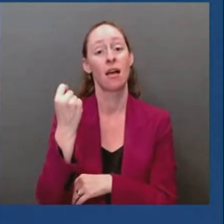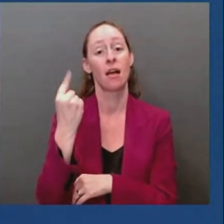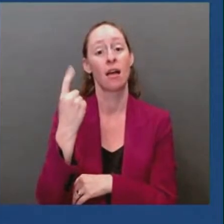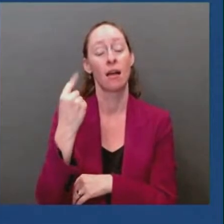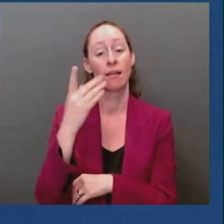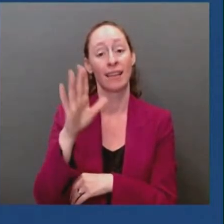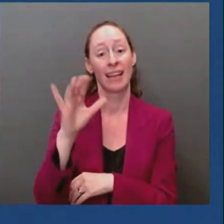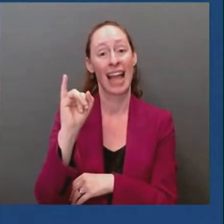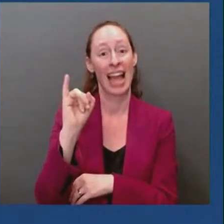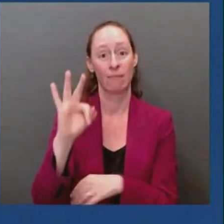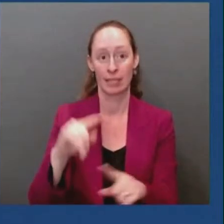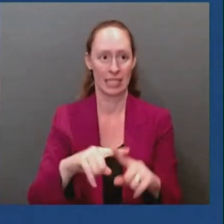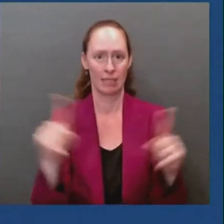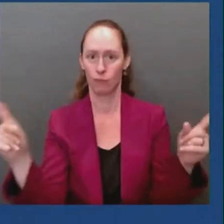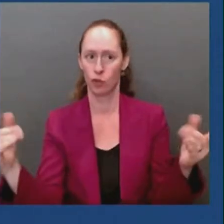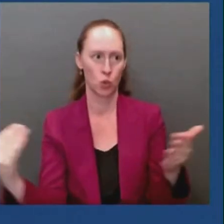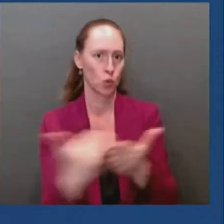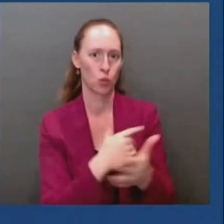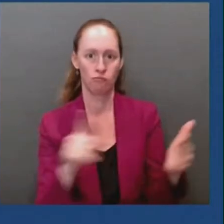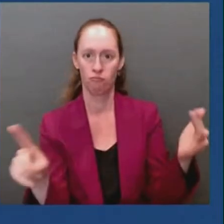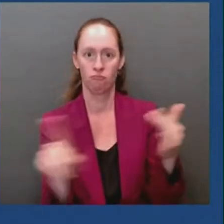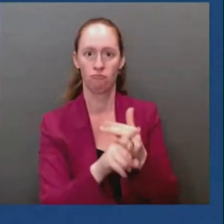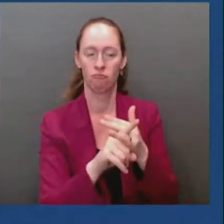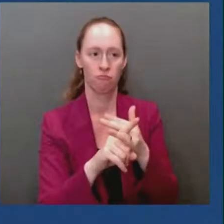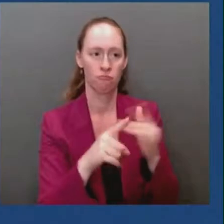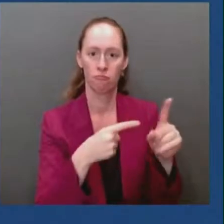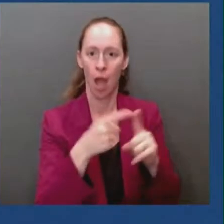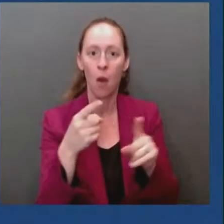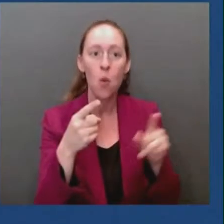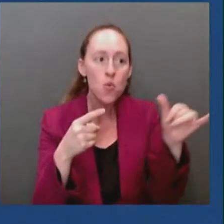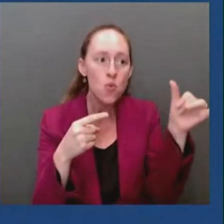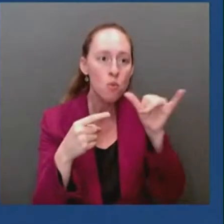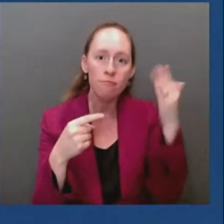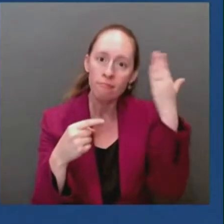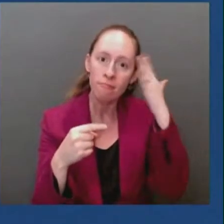UPDATED ON THE VACCINE. THAT GIVES US A LOT OF CONFIDENCE. ON THE ISSUE OF THE CURVED WALL